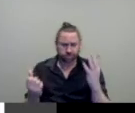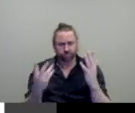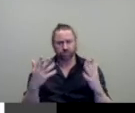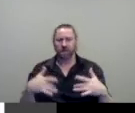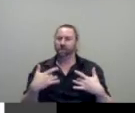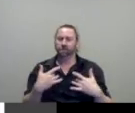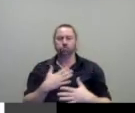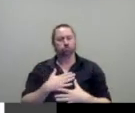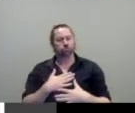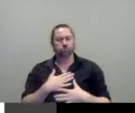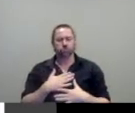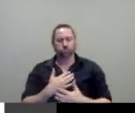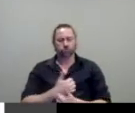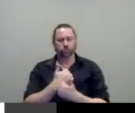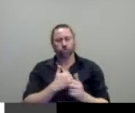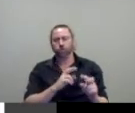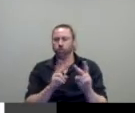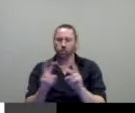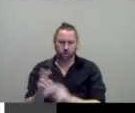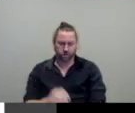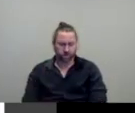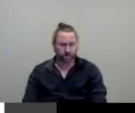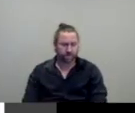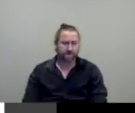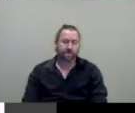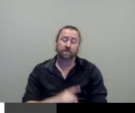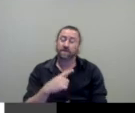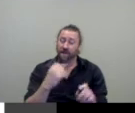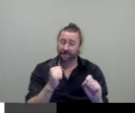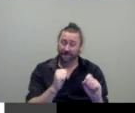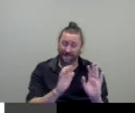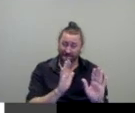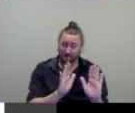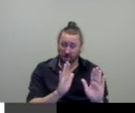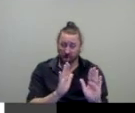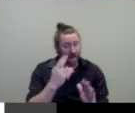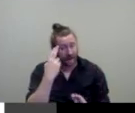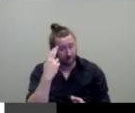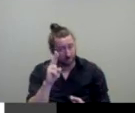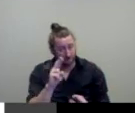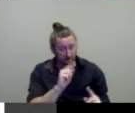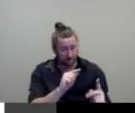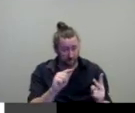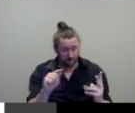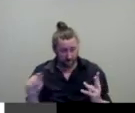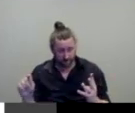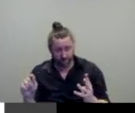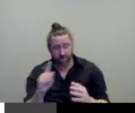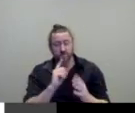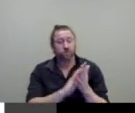there's also similarities in the way that they title their art so both hinders who